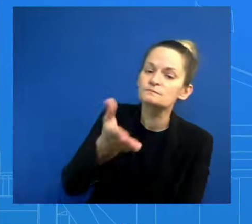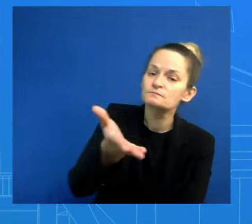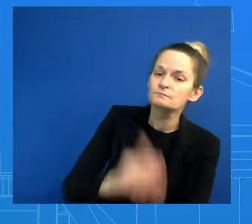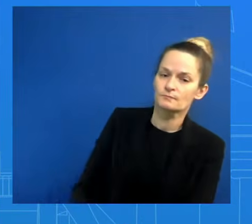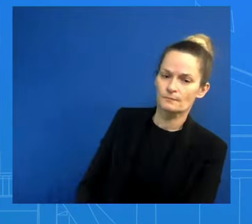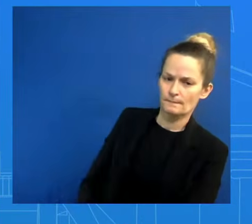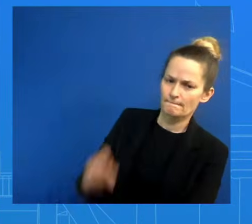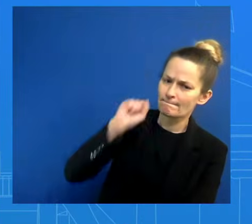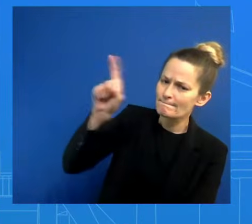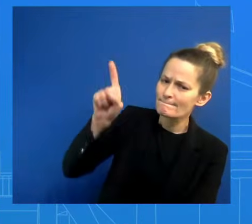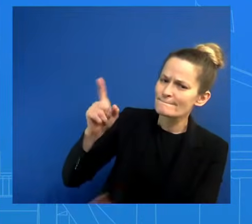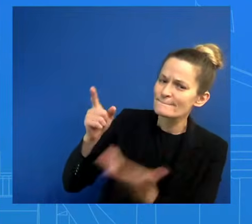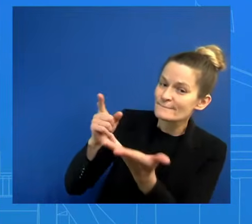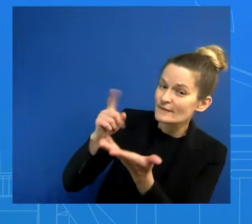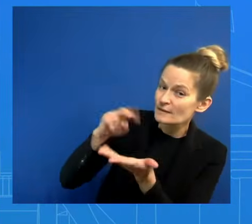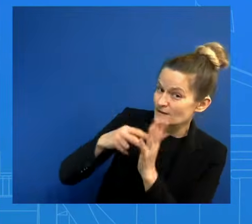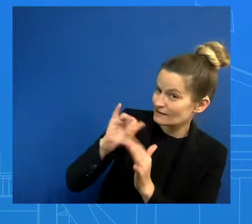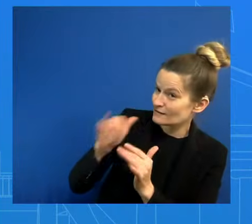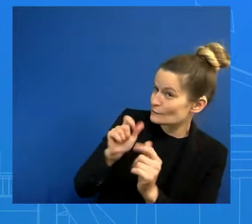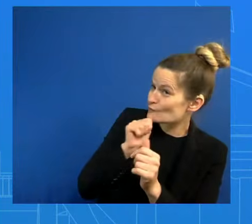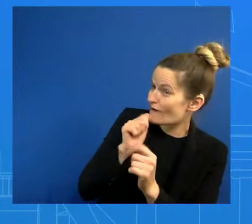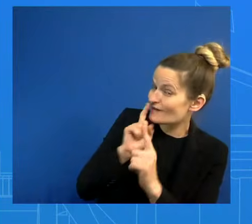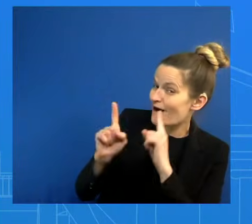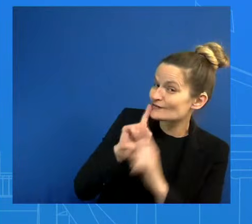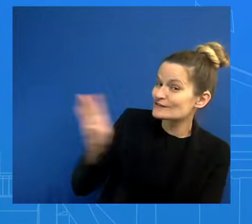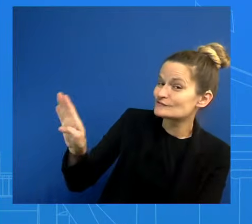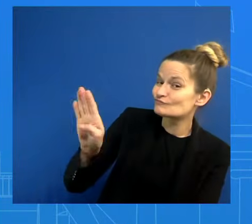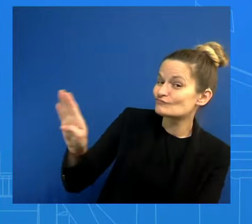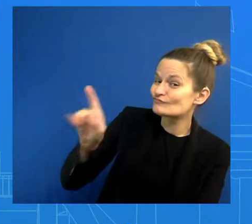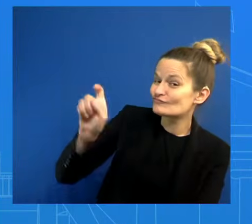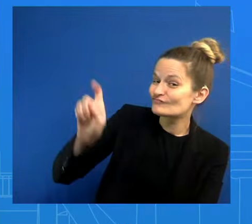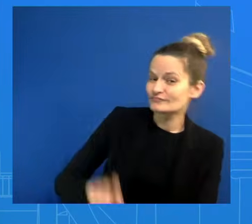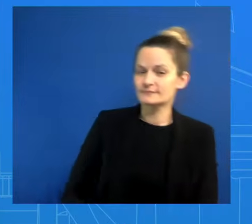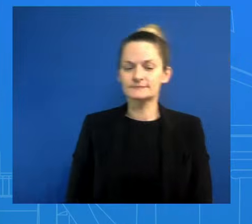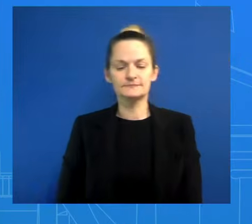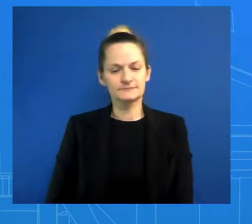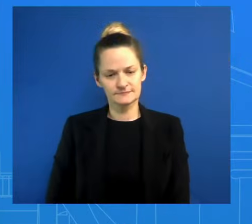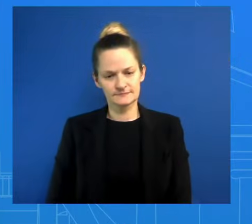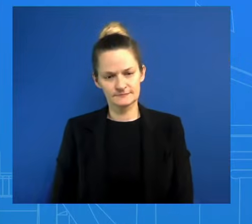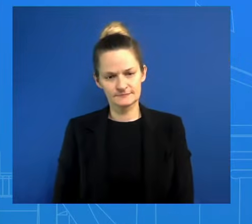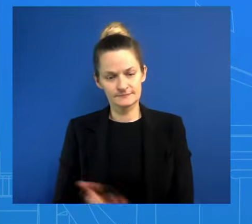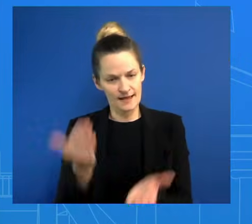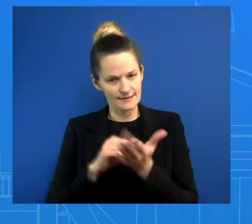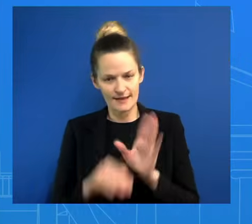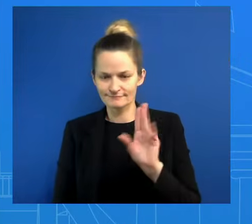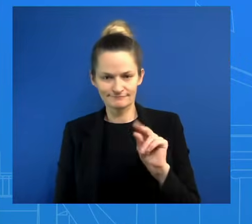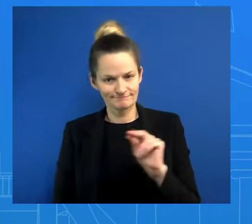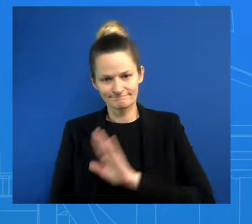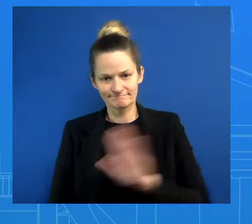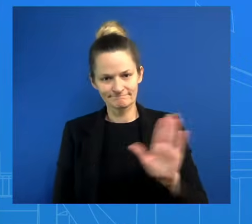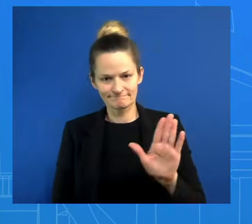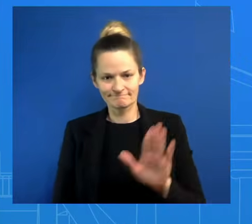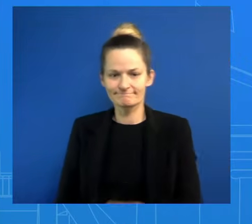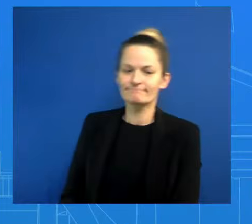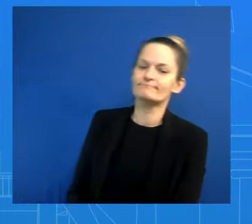Mary, I'm just not going to go into details on this. The Press: Well, let me try this then: Just two days ago, you said that Warnock's win